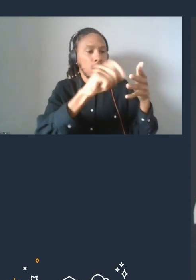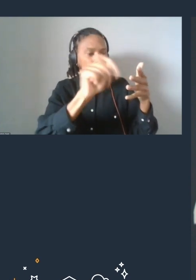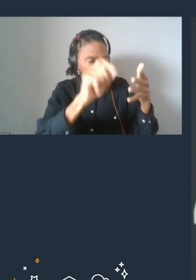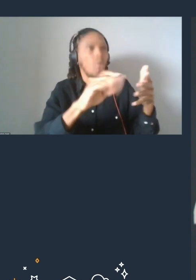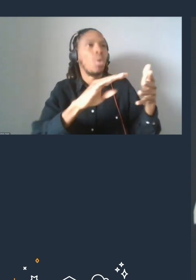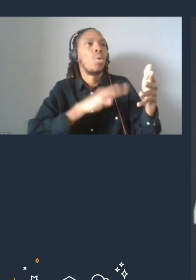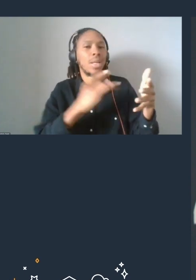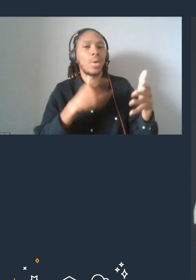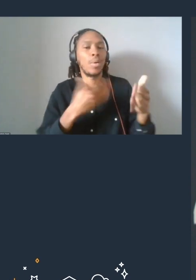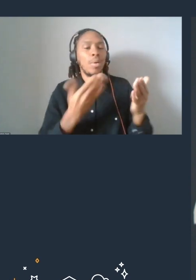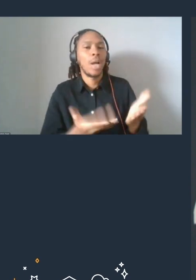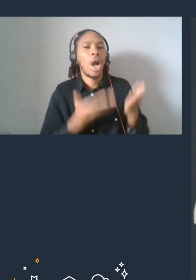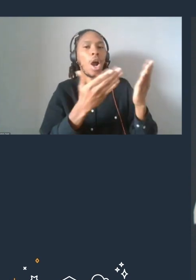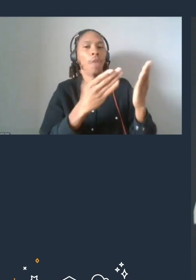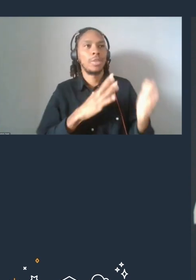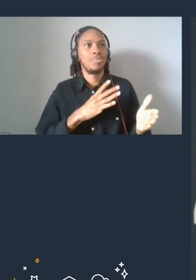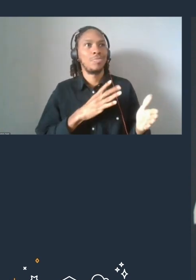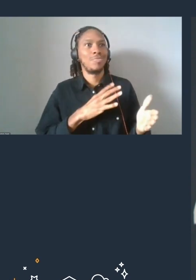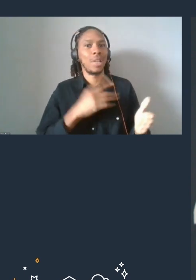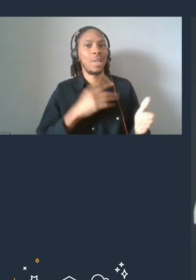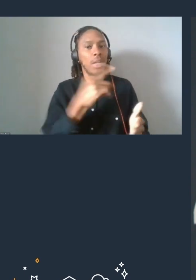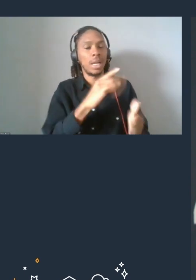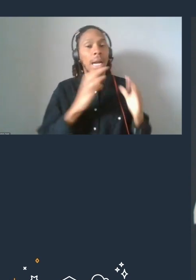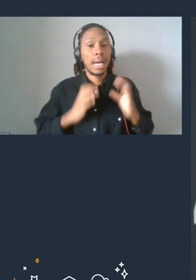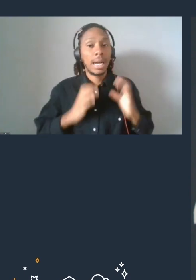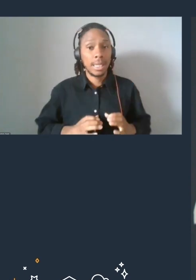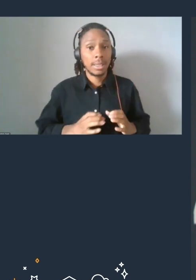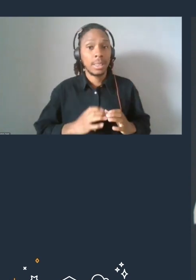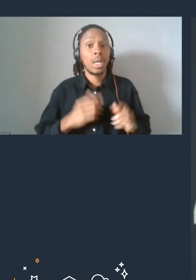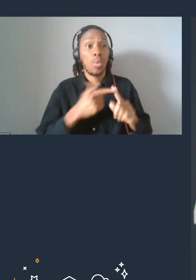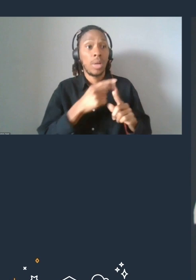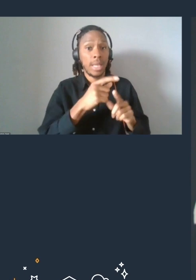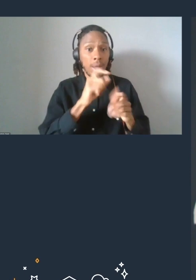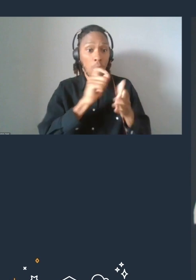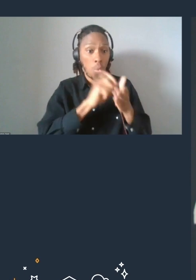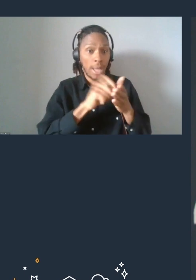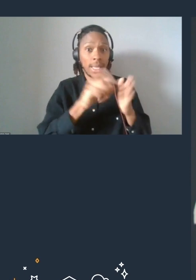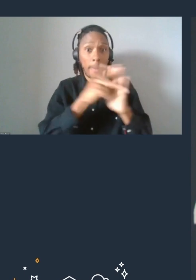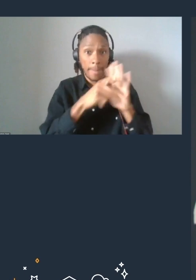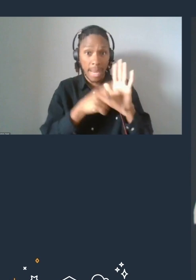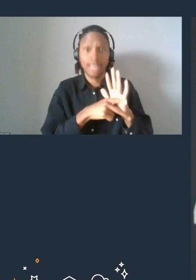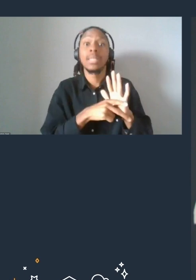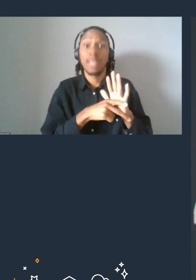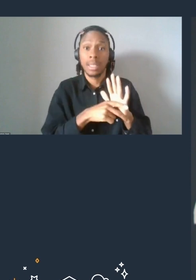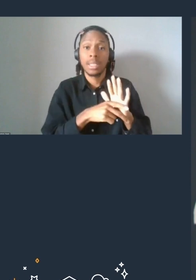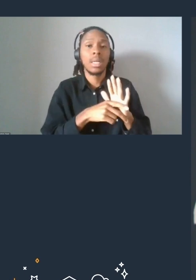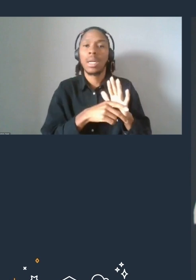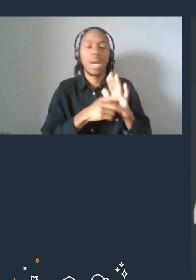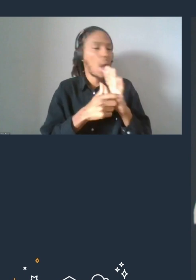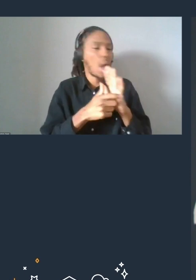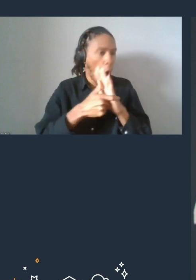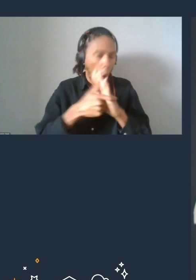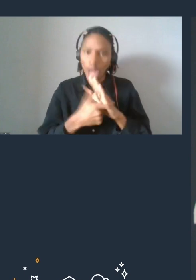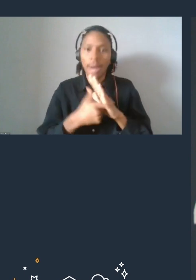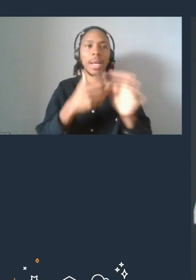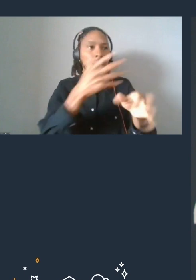to our customers where when they are writing these policies, they will automatically get these notifications